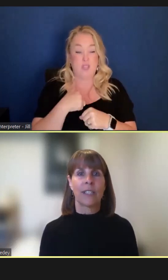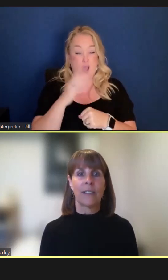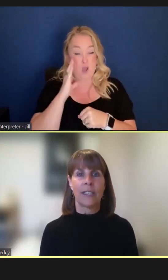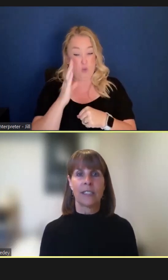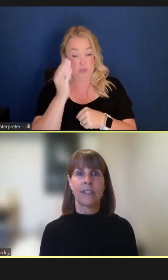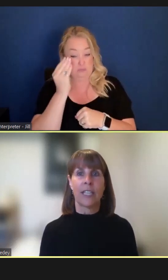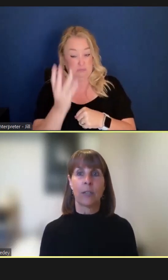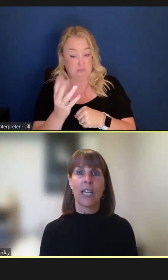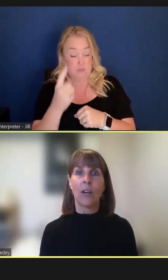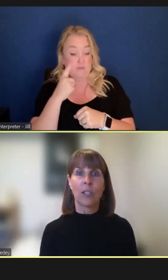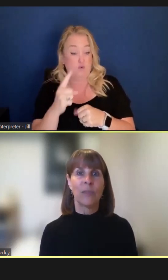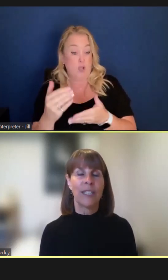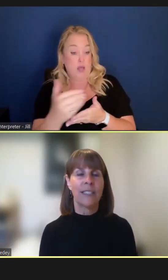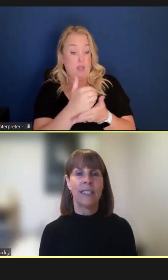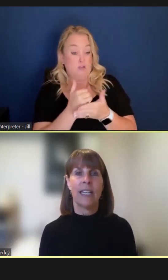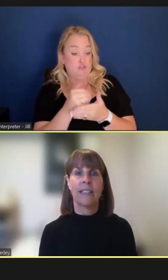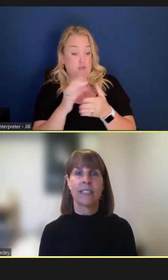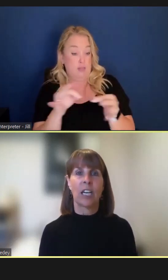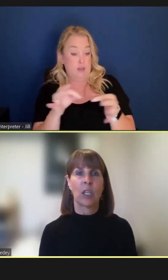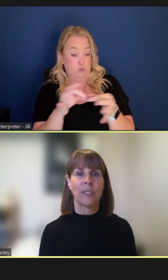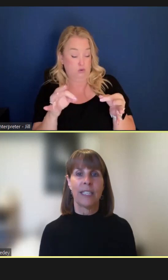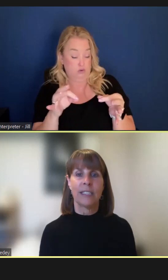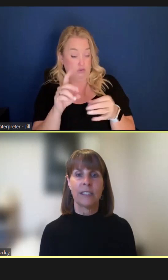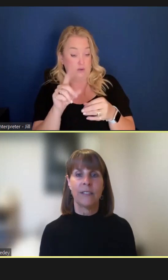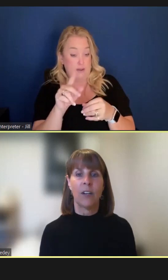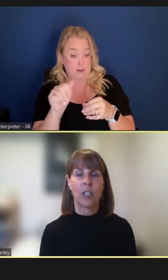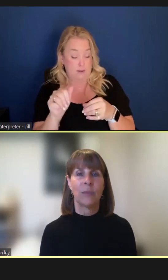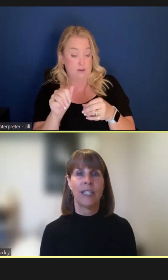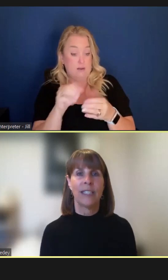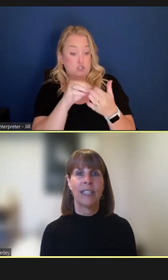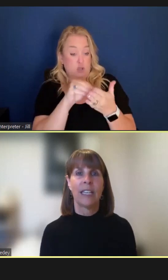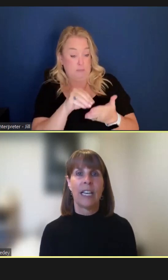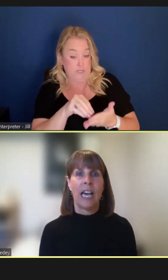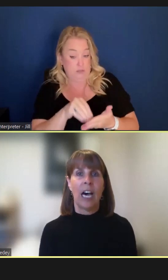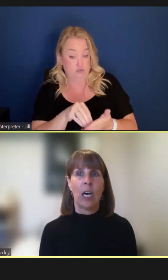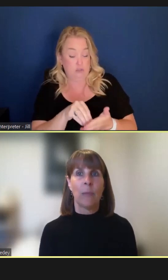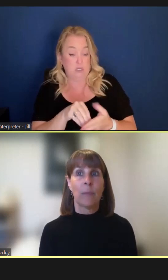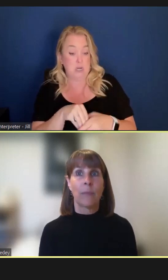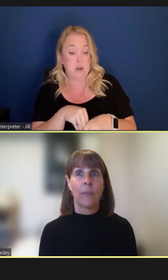collection of language outcome data and the documentation of outcome data um